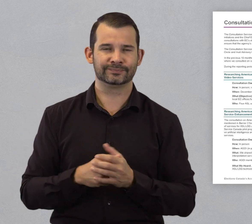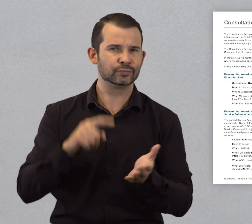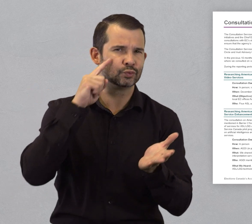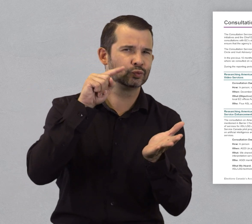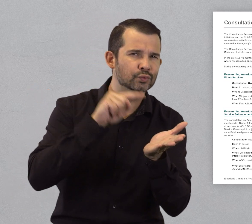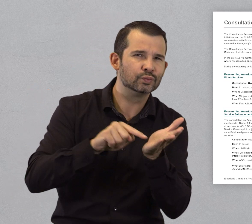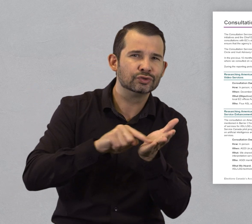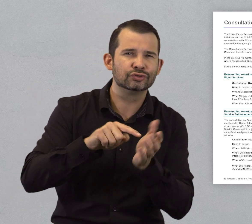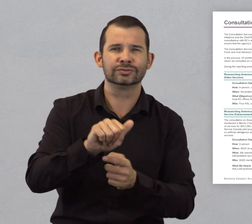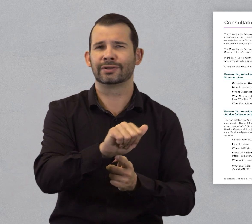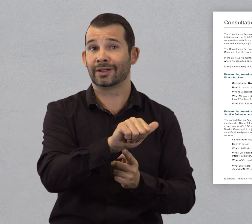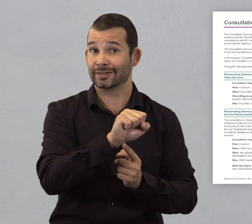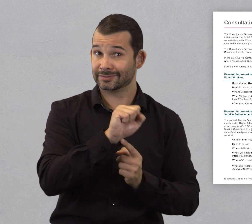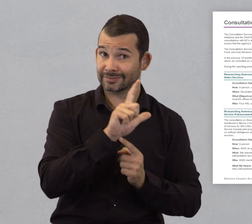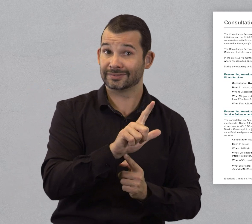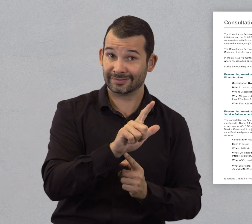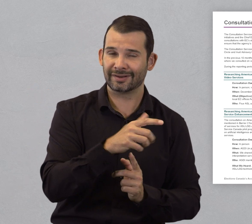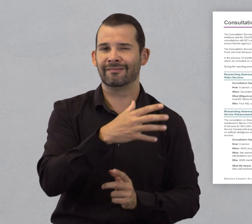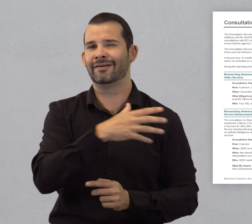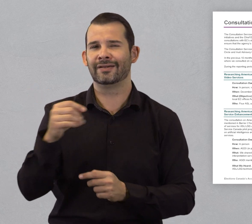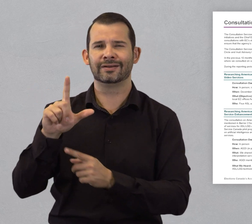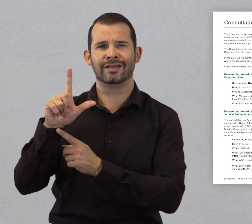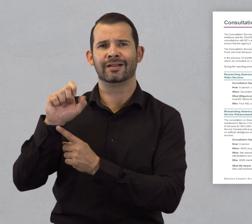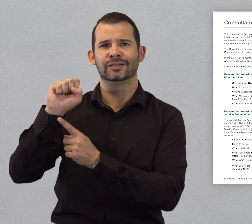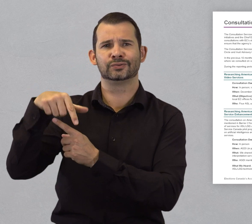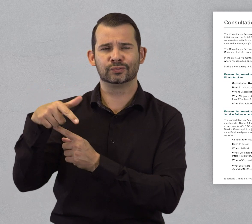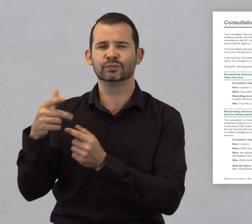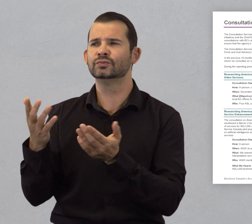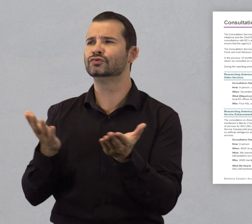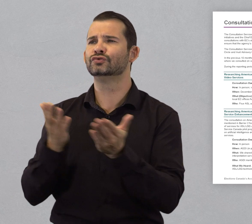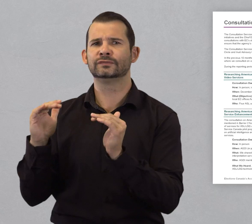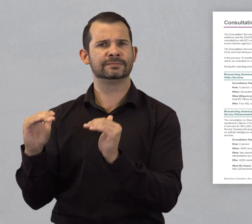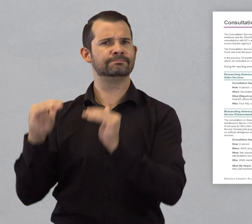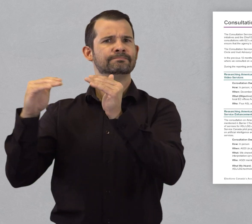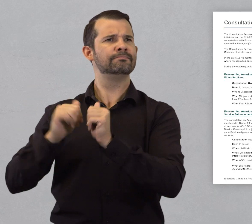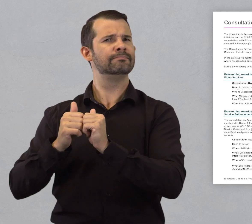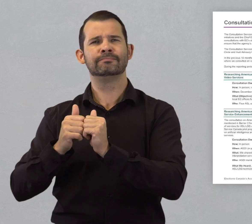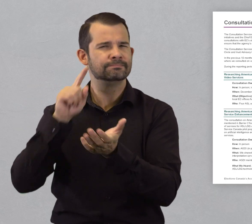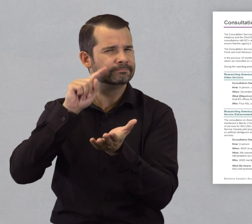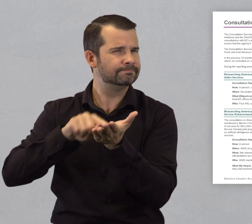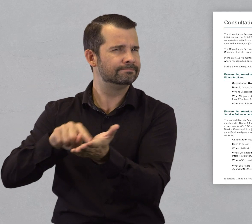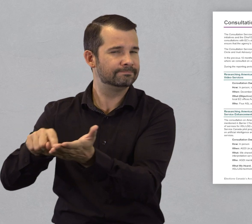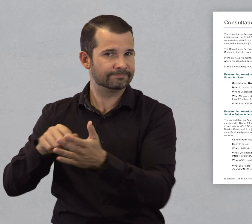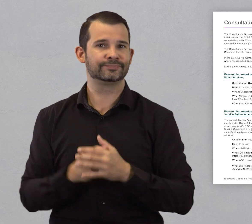Researching American Sign Language and Langue des signes québécoise Service Enhancements